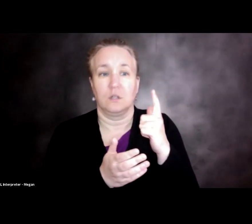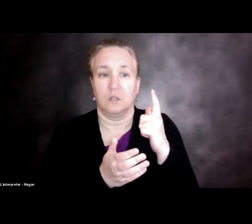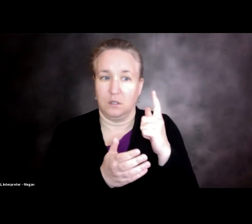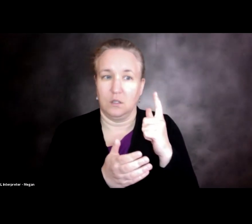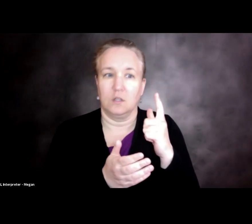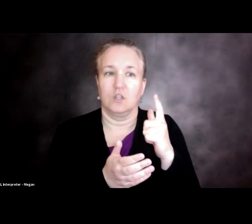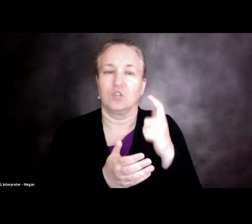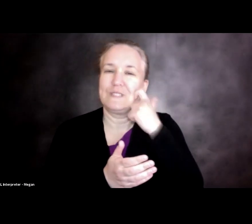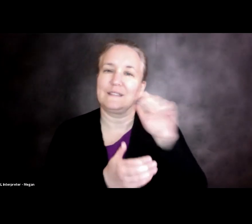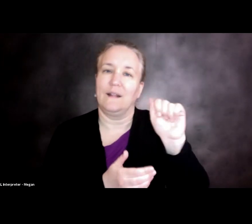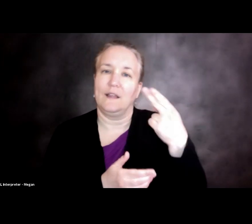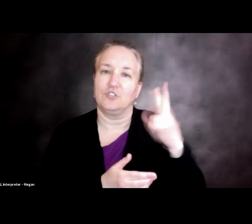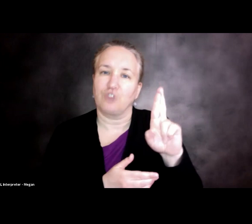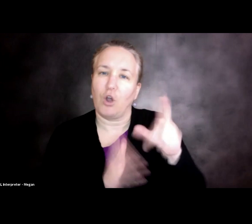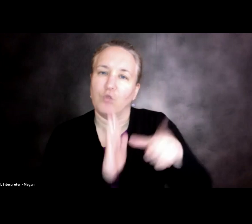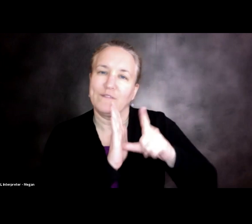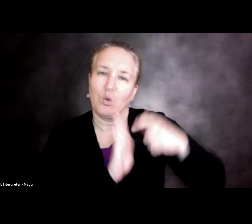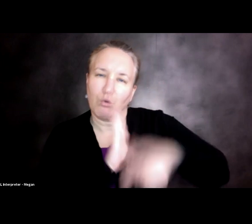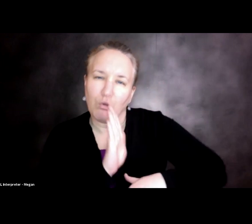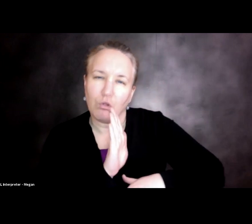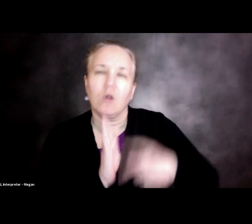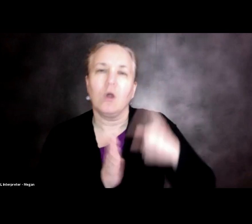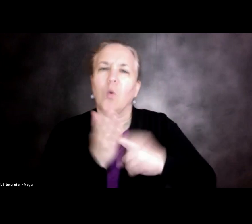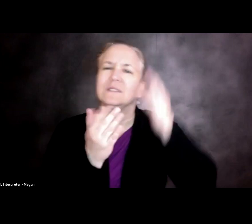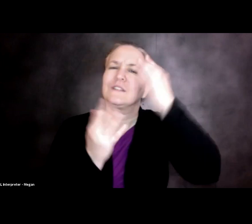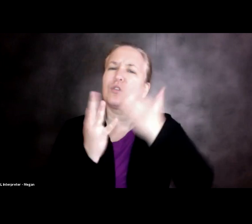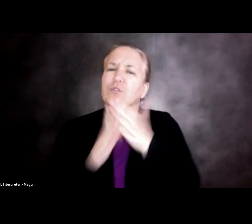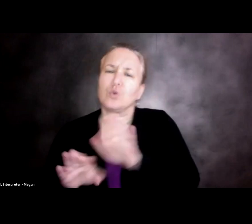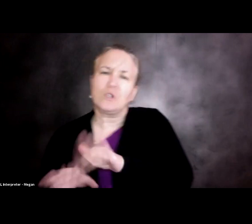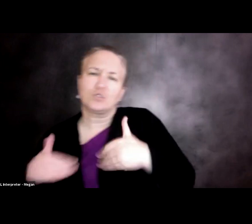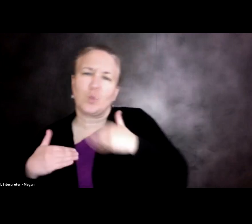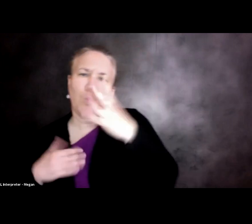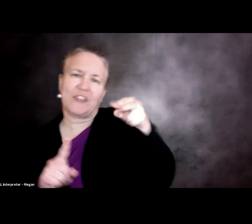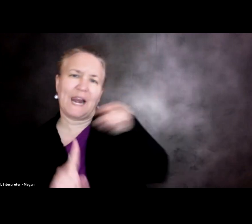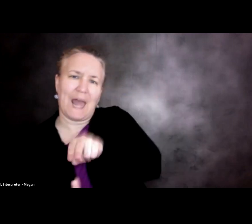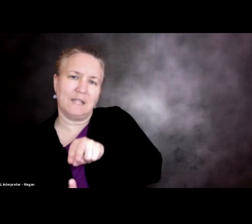review article, what does thinking through the lens of children and youth